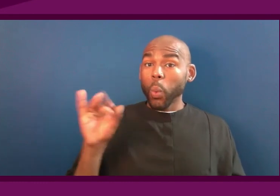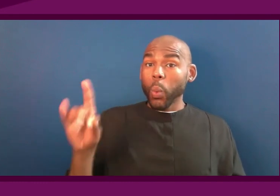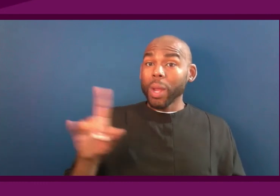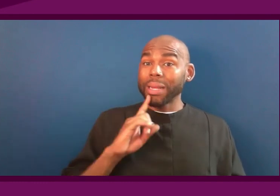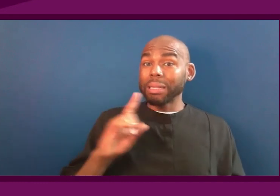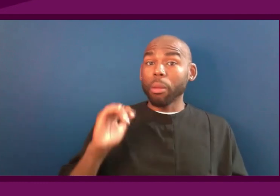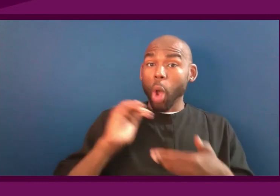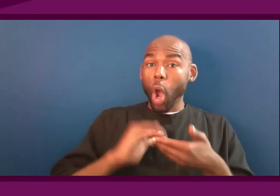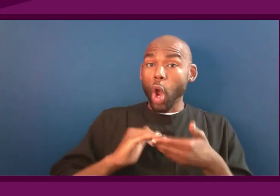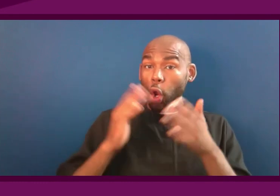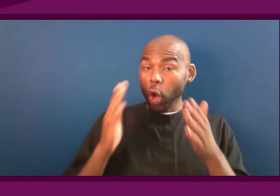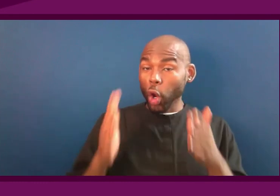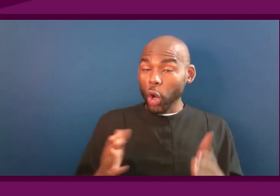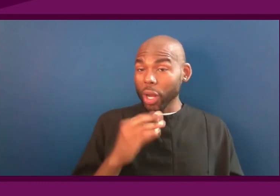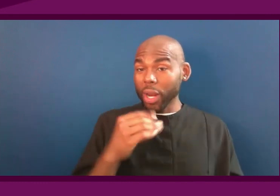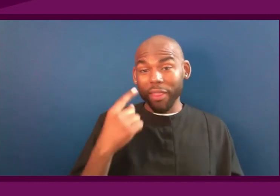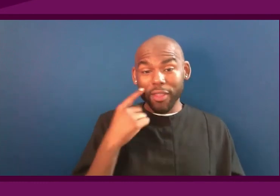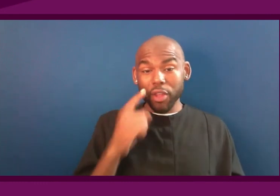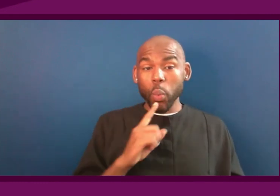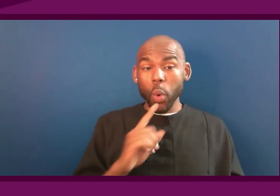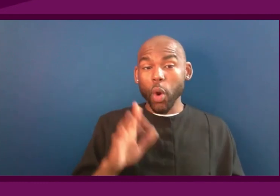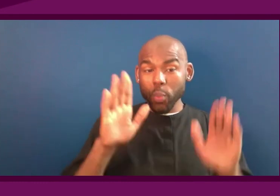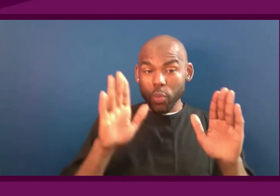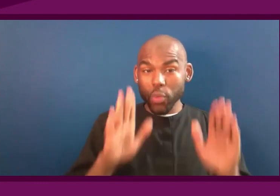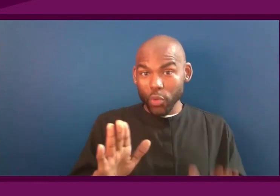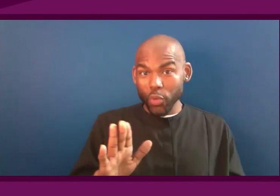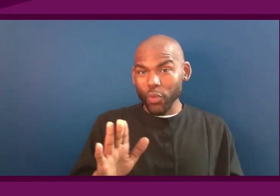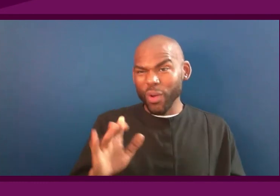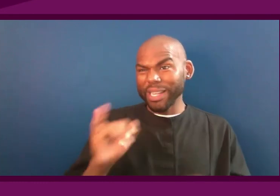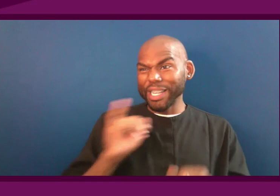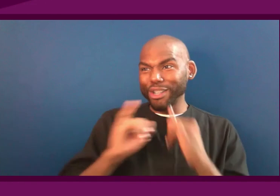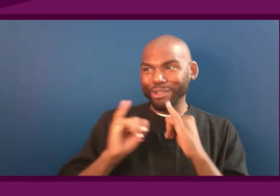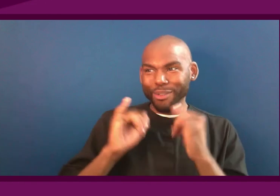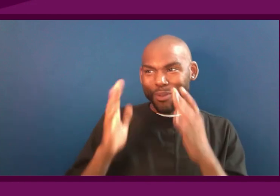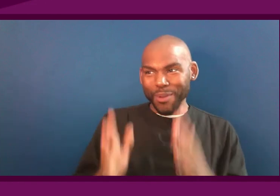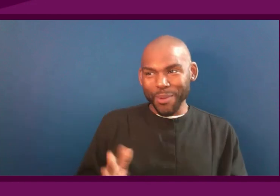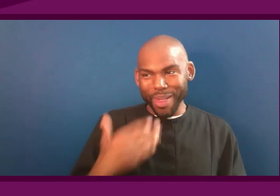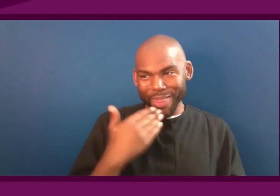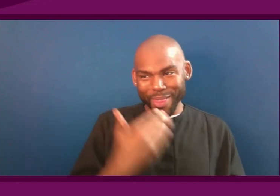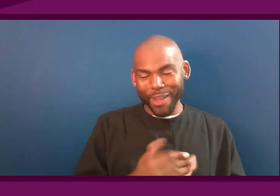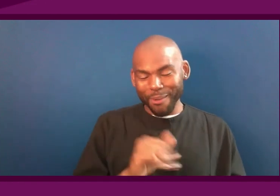you is what is one piece of advice that you would give and offer to businesses?